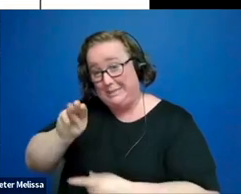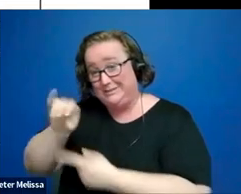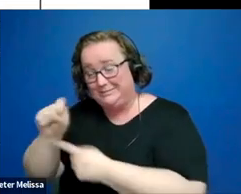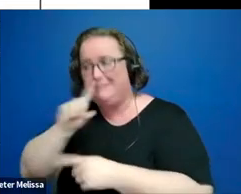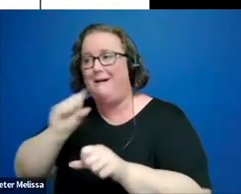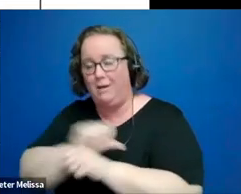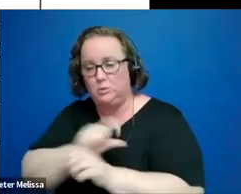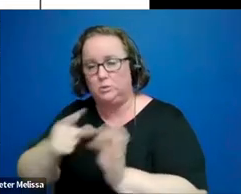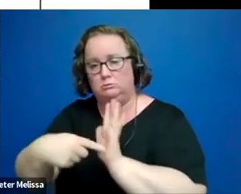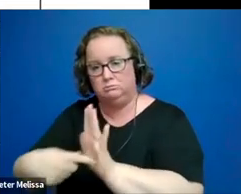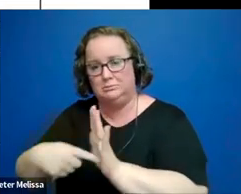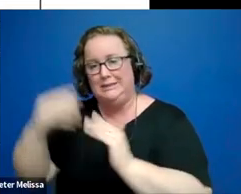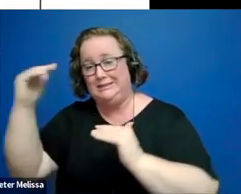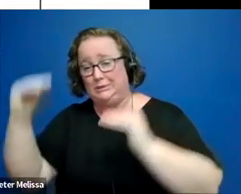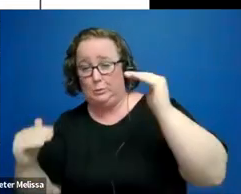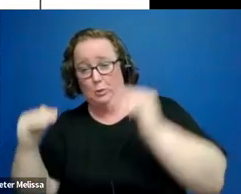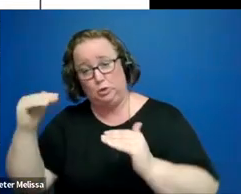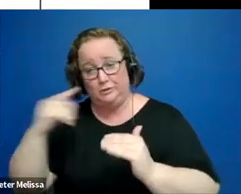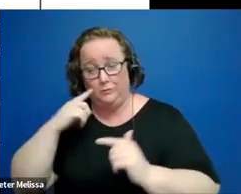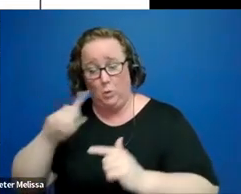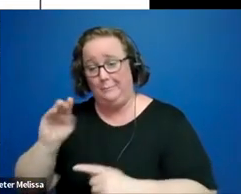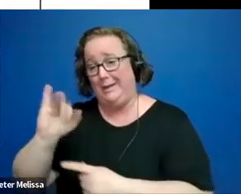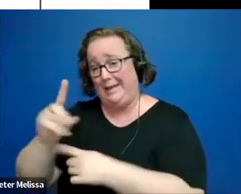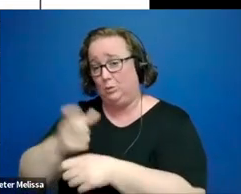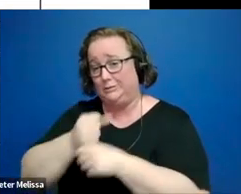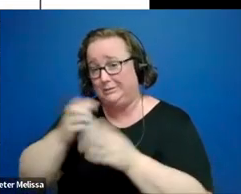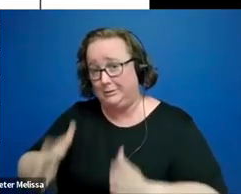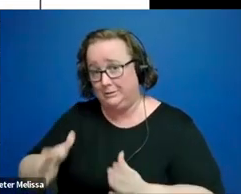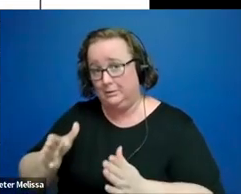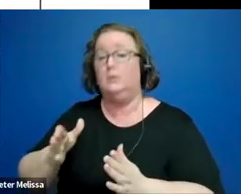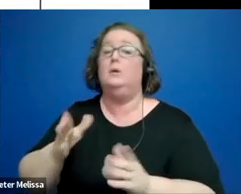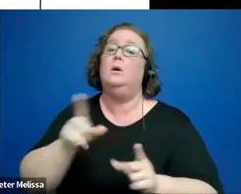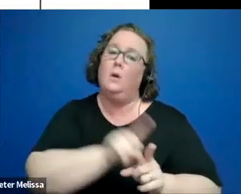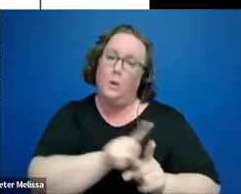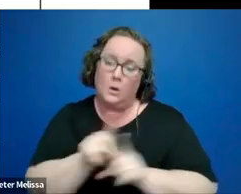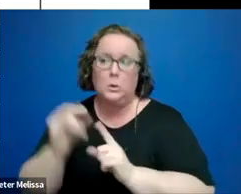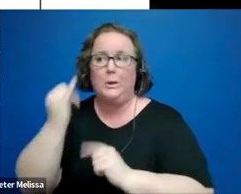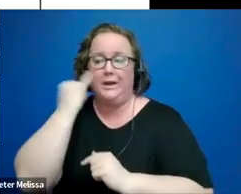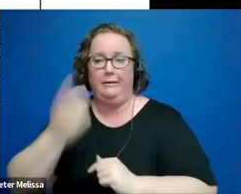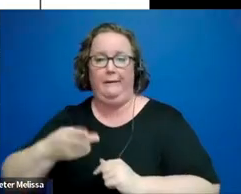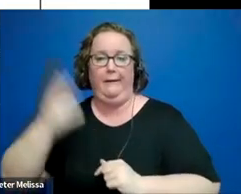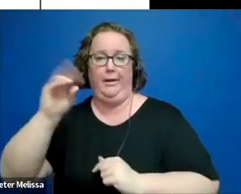and ethnic distribution of Medicaid recipients in addition to having high rates of missingness.